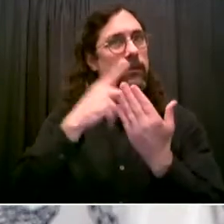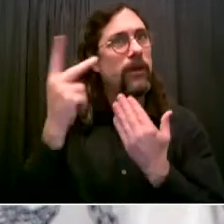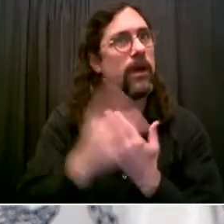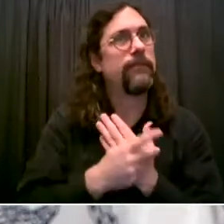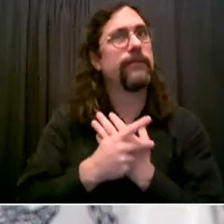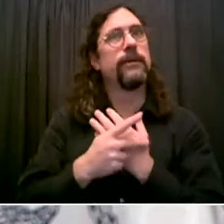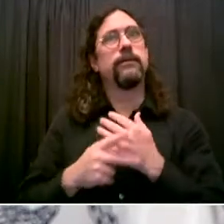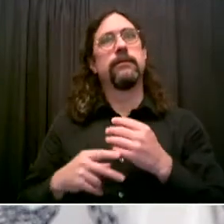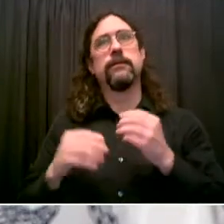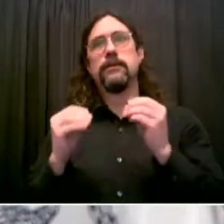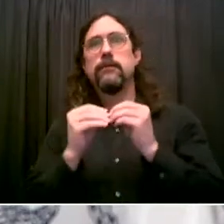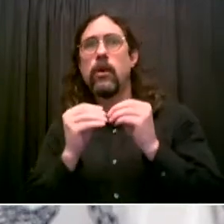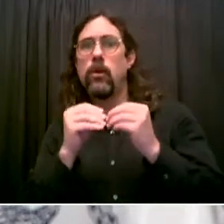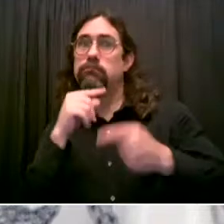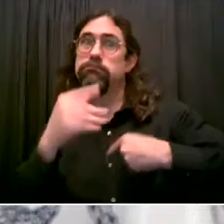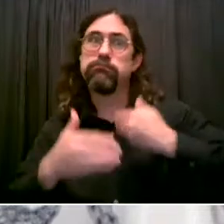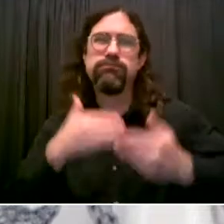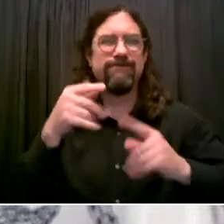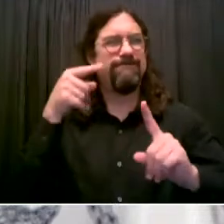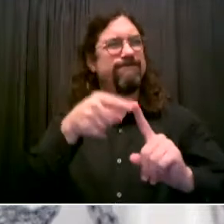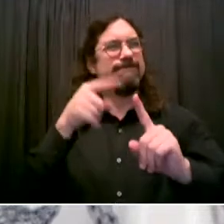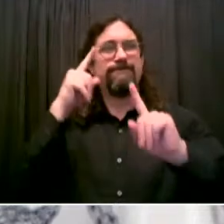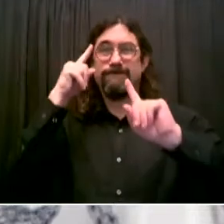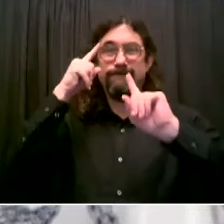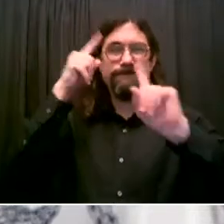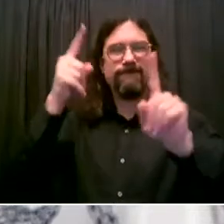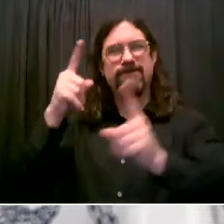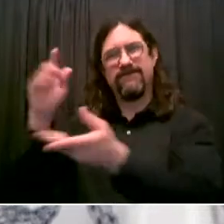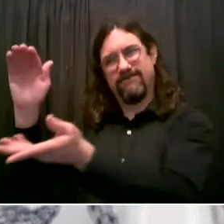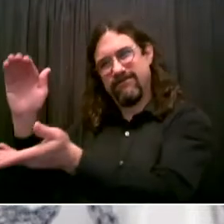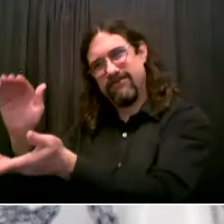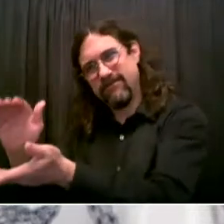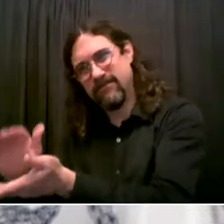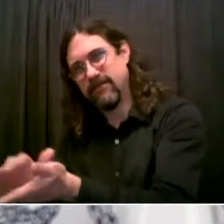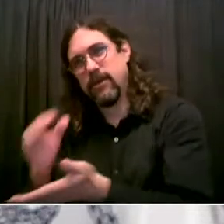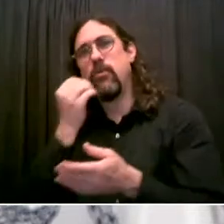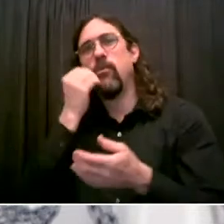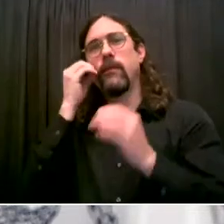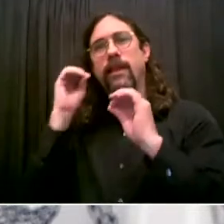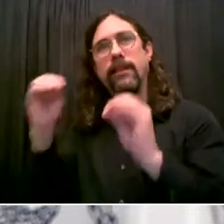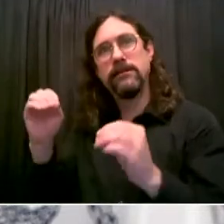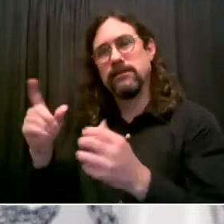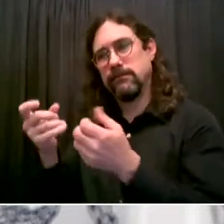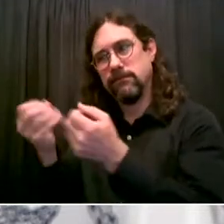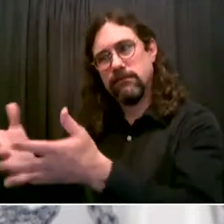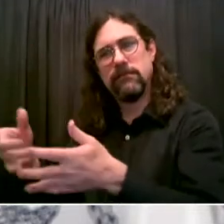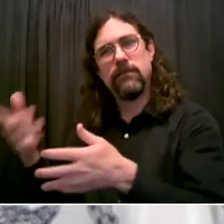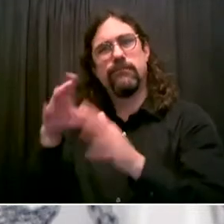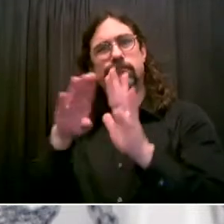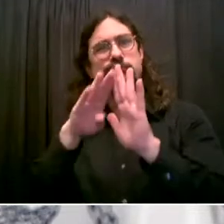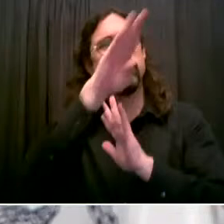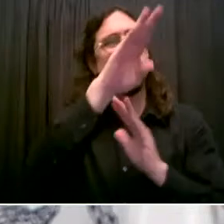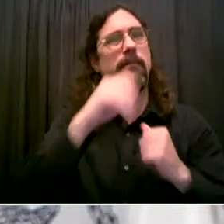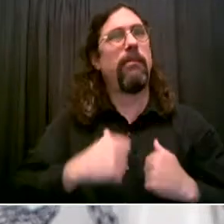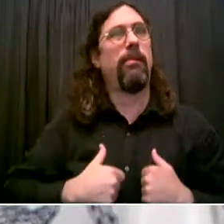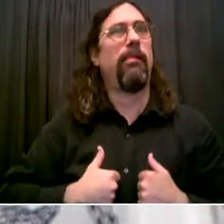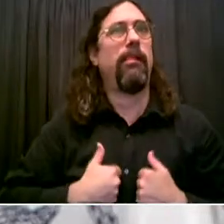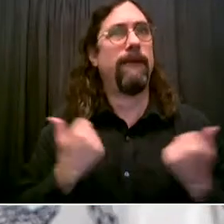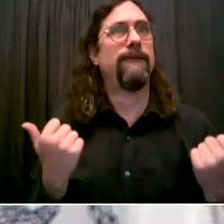HAVE NEW STRATEGIES AND WILL LISTEN TO WHAT WORKS. REAL CONVERSATONIS THWI FOLKS WHO ARE HOMELESS. WE HAVE FOUND SOME OF THE KEYS AND SOME OF